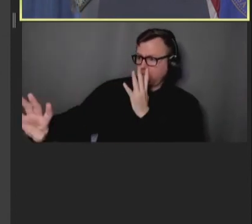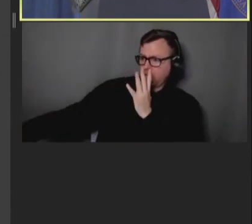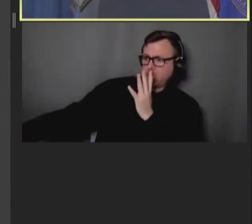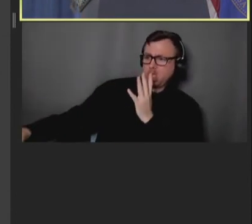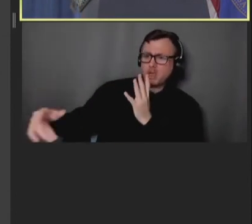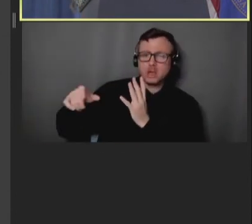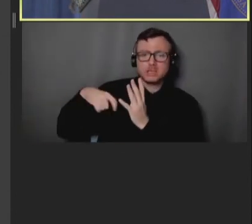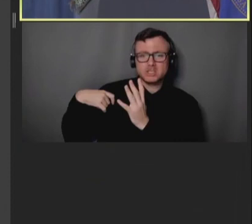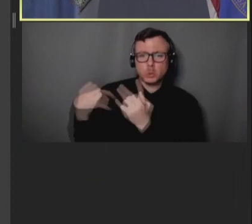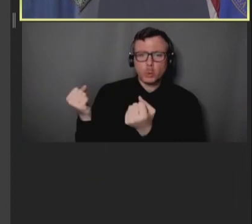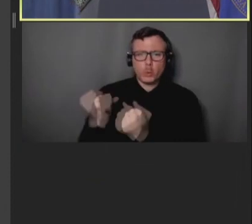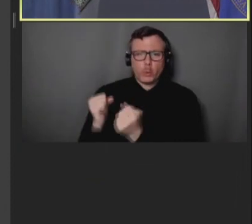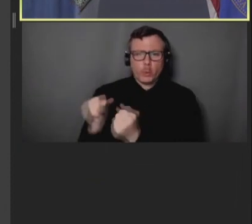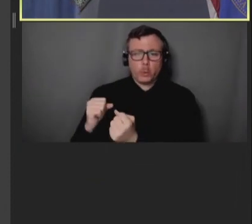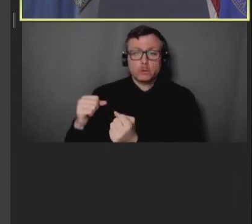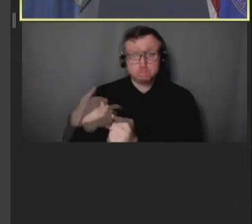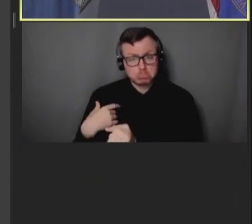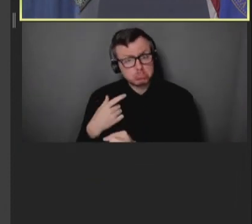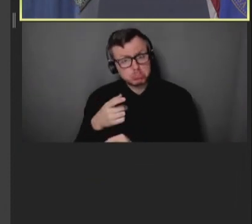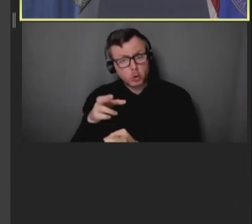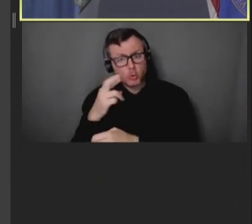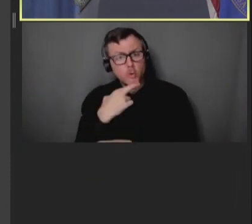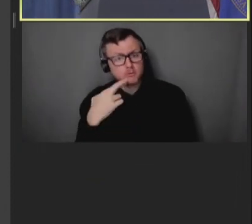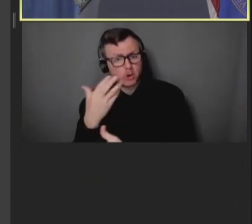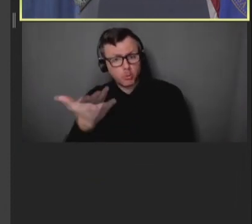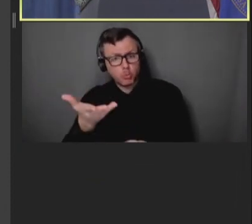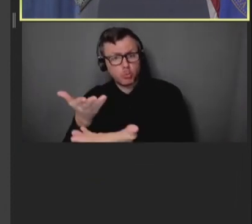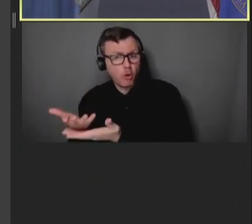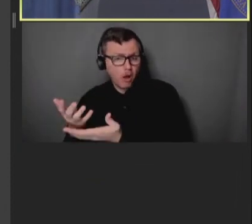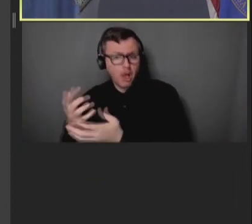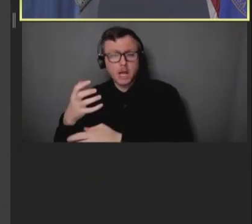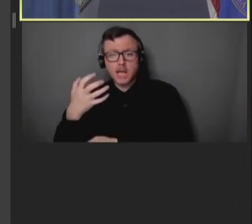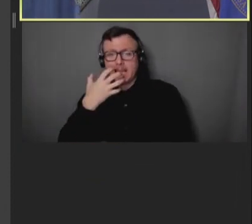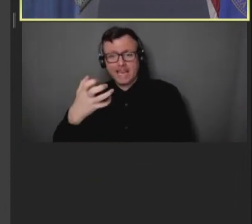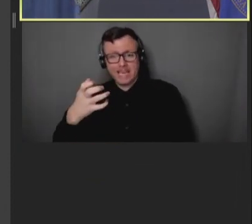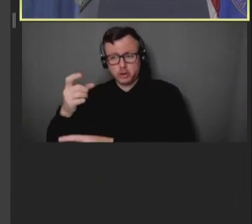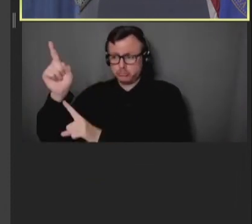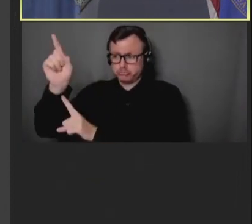And then for patients who were unable or immobile, we actually had vaccine teams